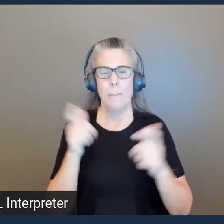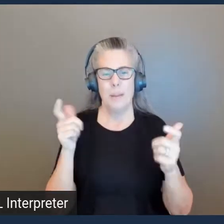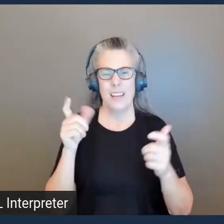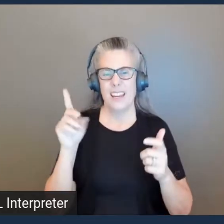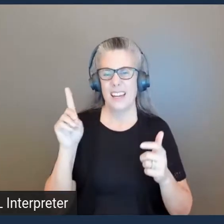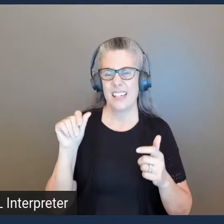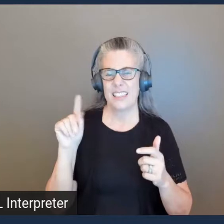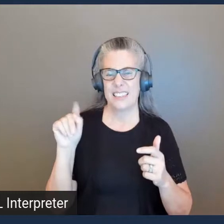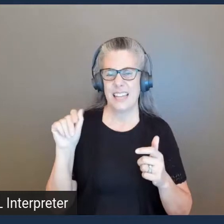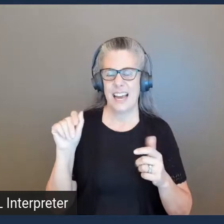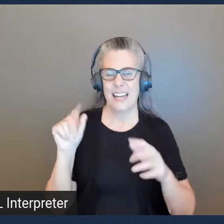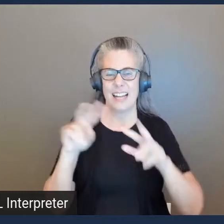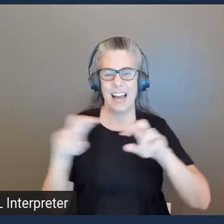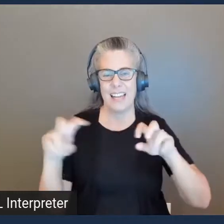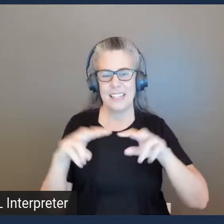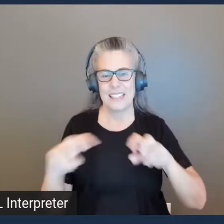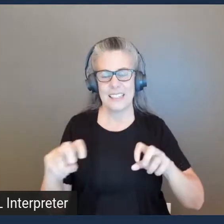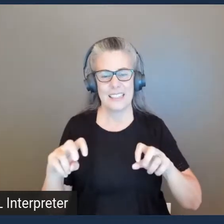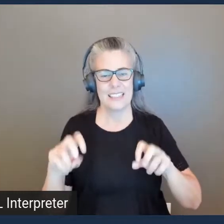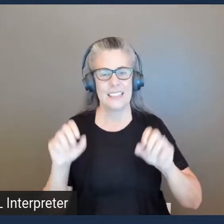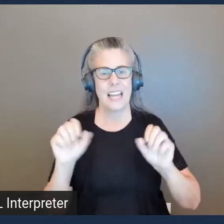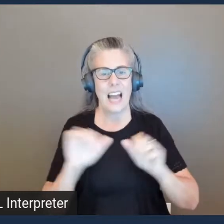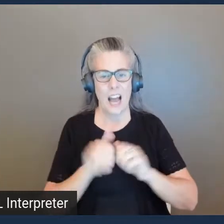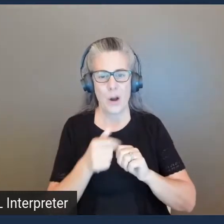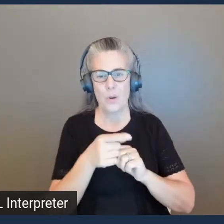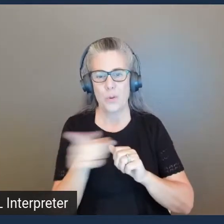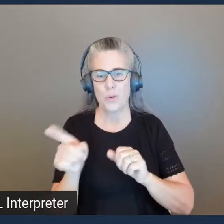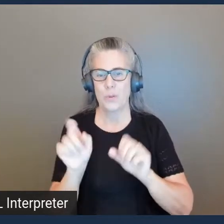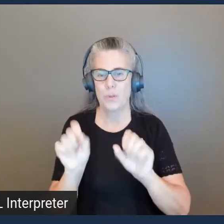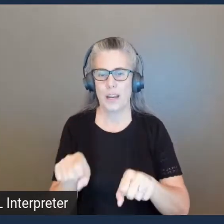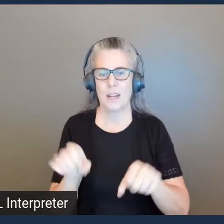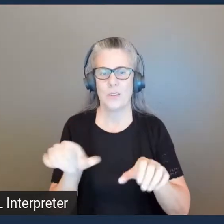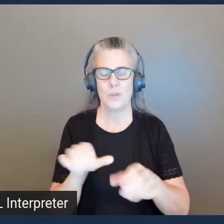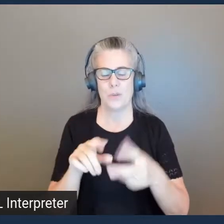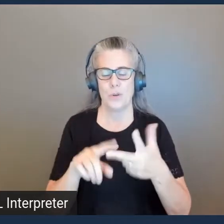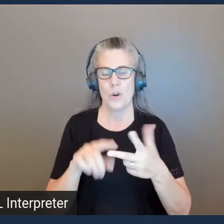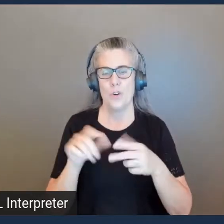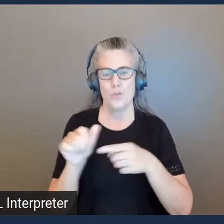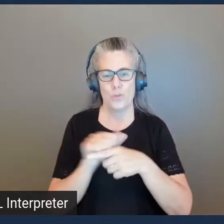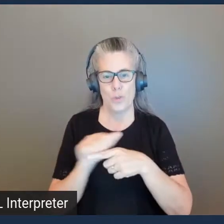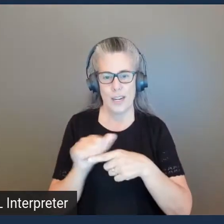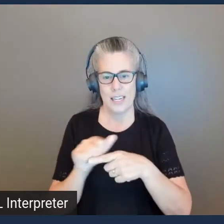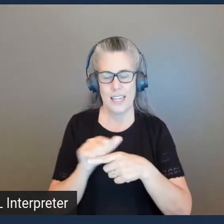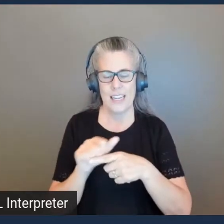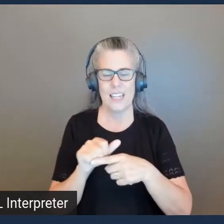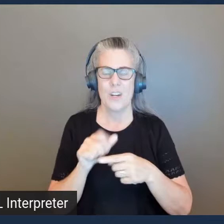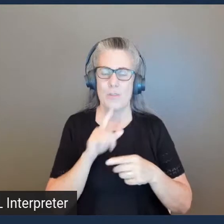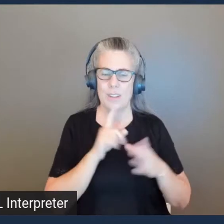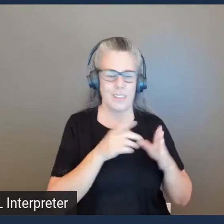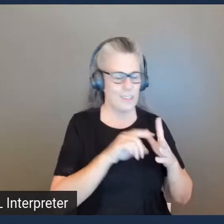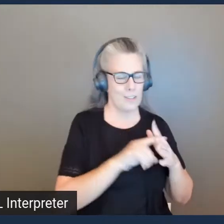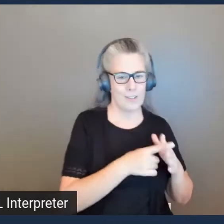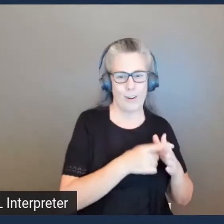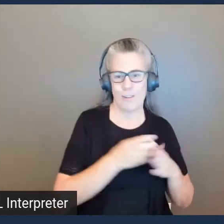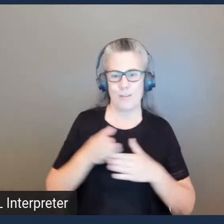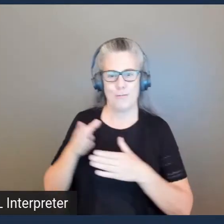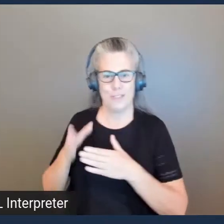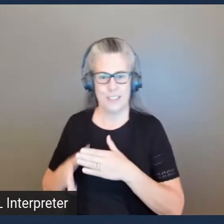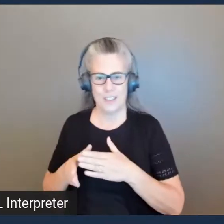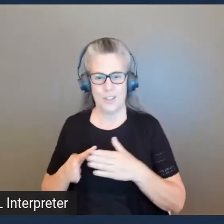how you can perform the training and machine learning, essentially the end-to-end ML workflow, how we can do it without even leaving